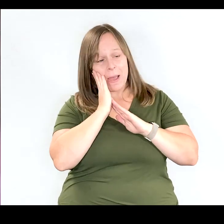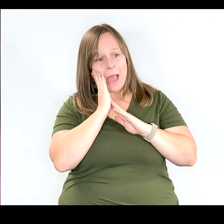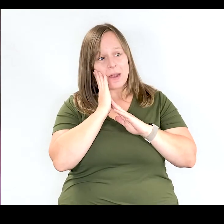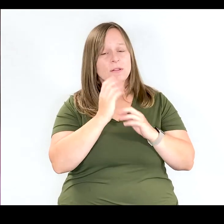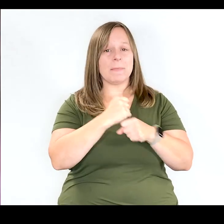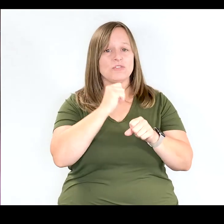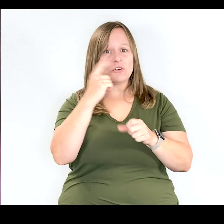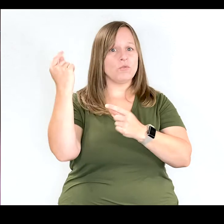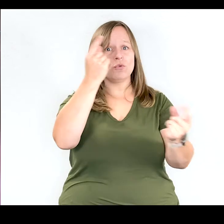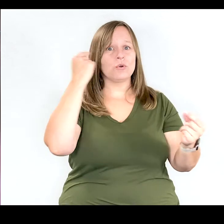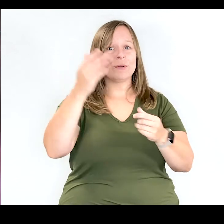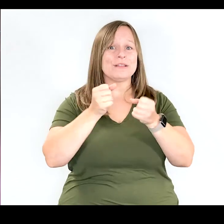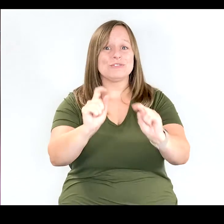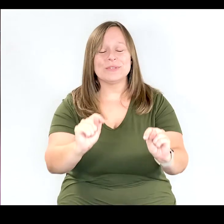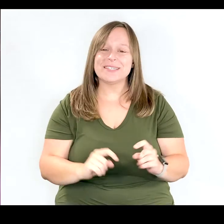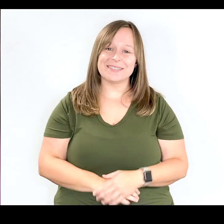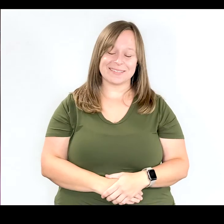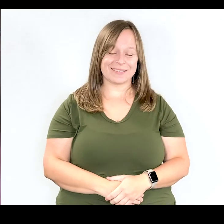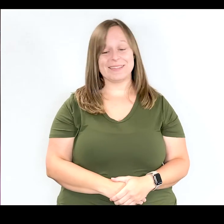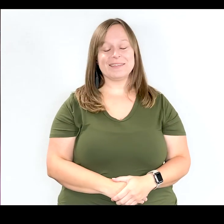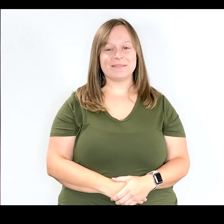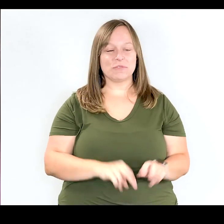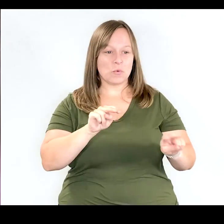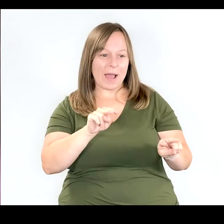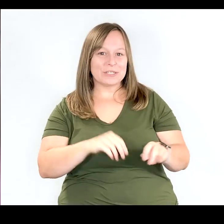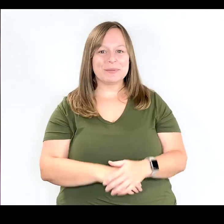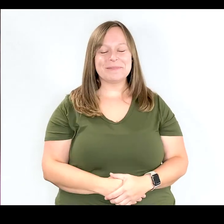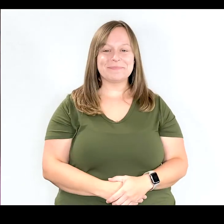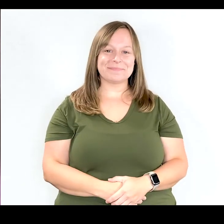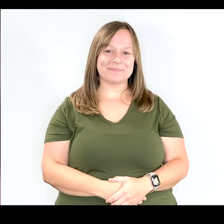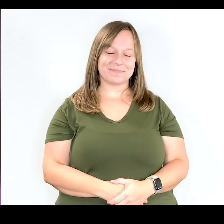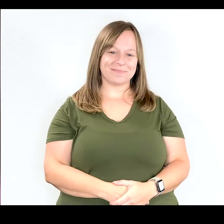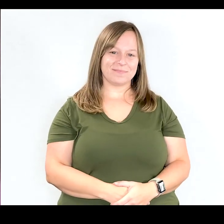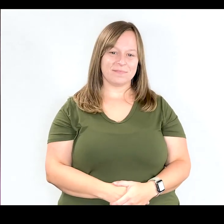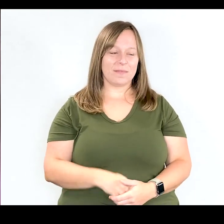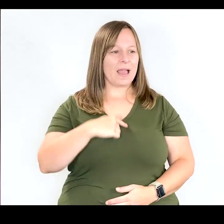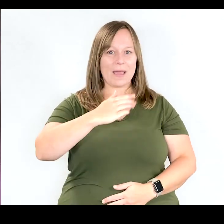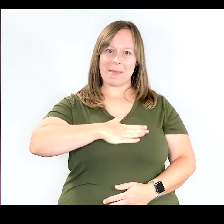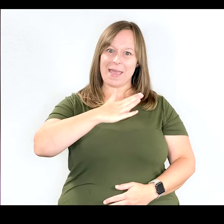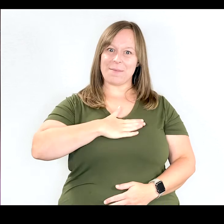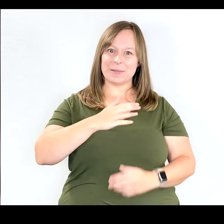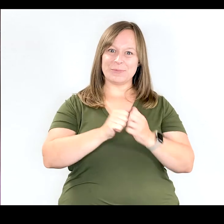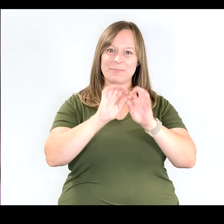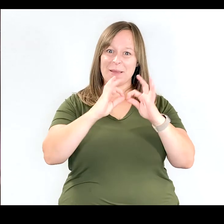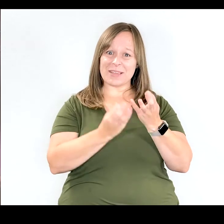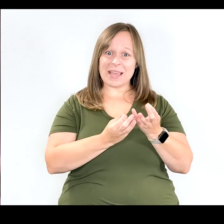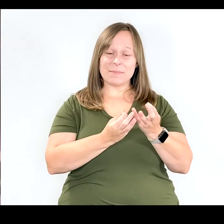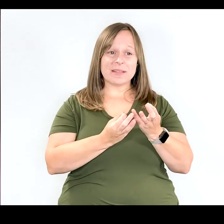My son came to my house to watch me so I don't go out. [SPEAKING IN HAITIAN CREOLE]